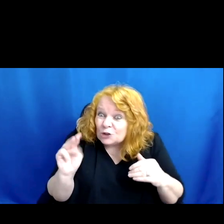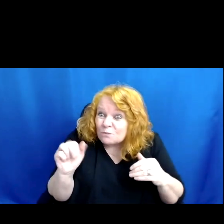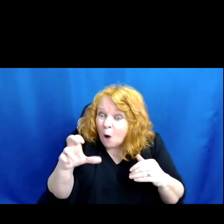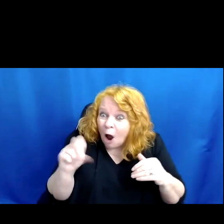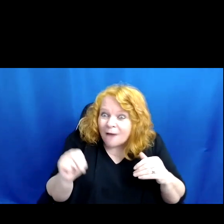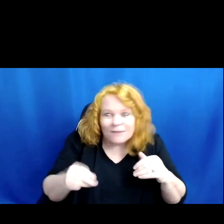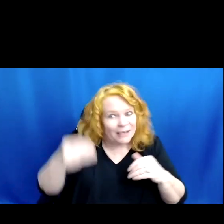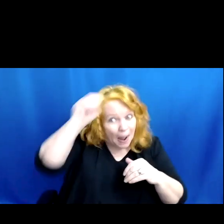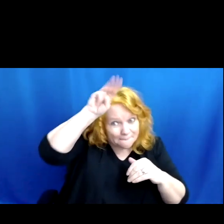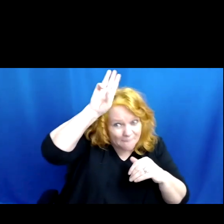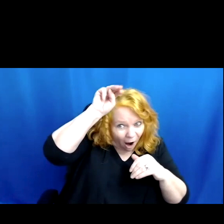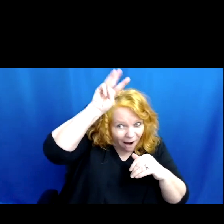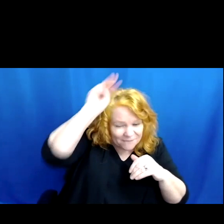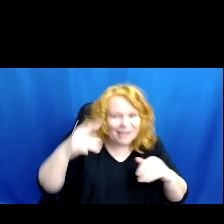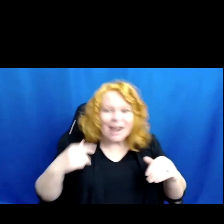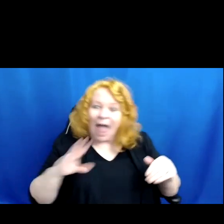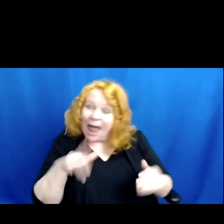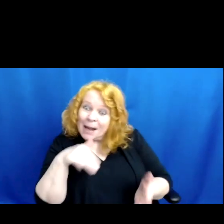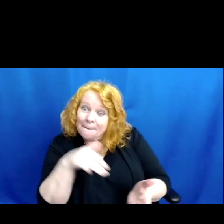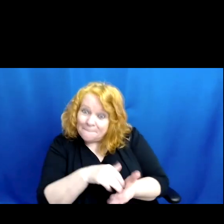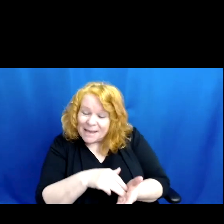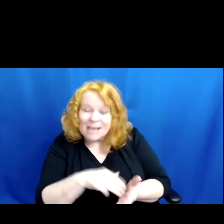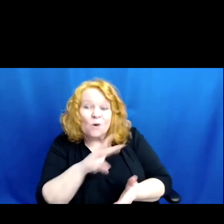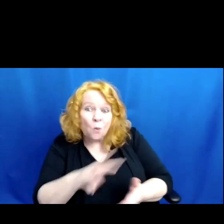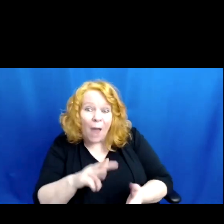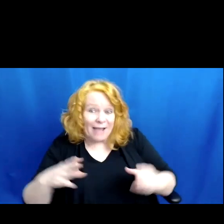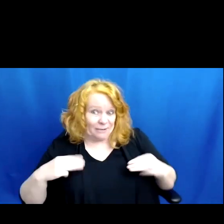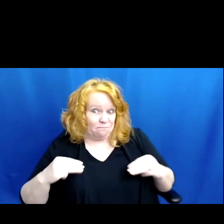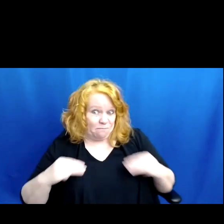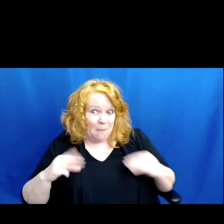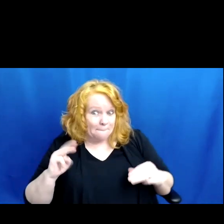Hello Midwest Marvin Midwest Marvin just arrived yesterday.